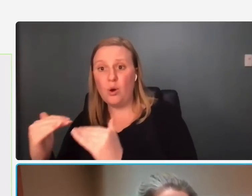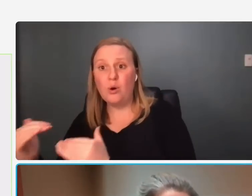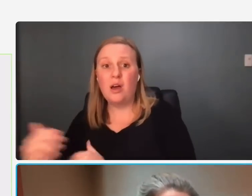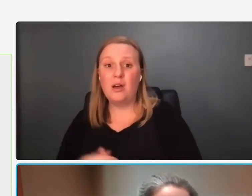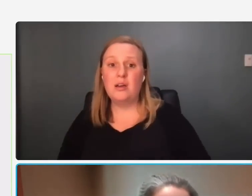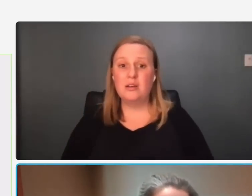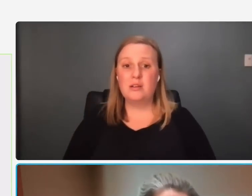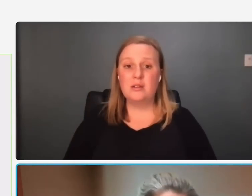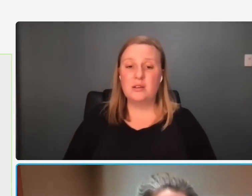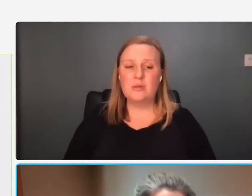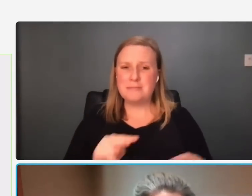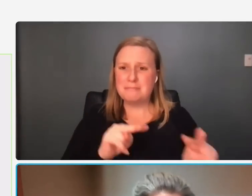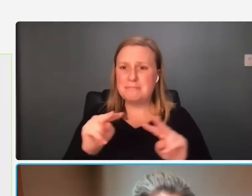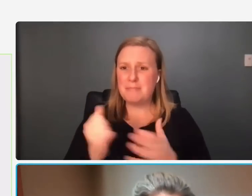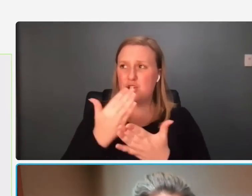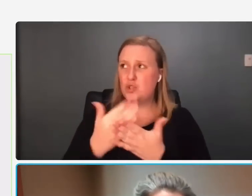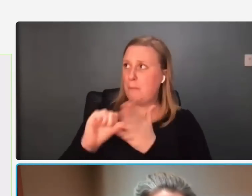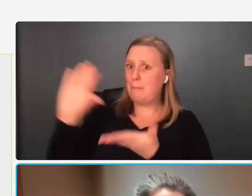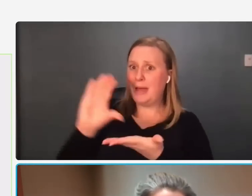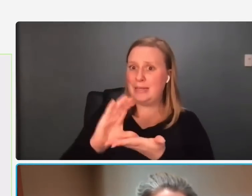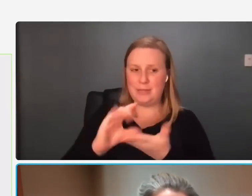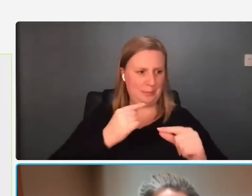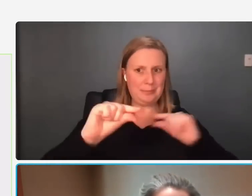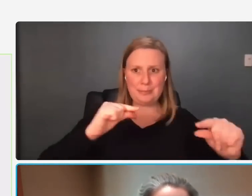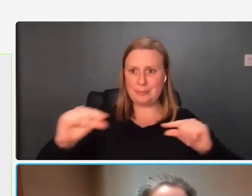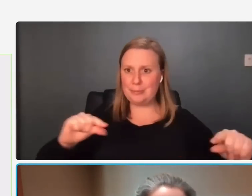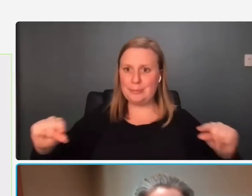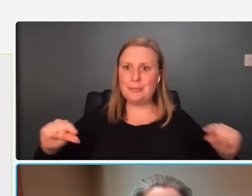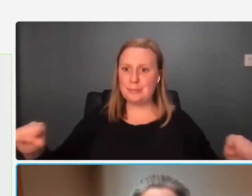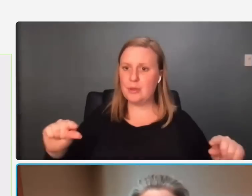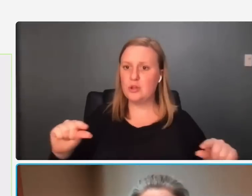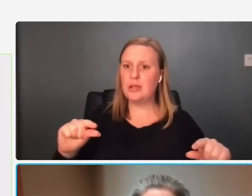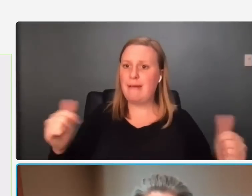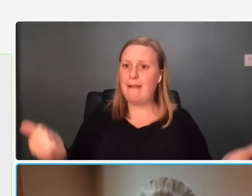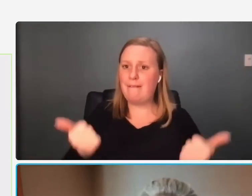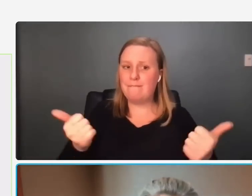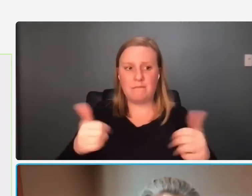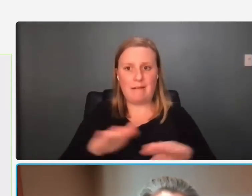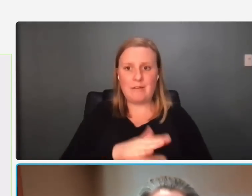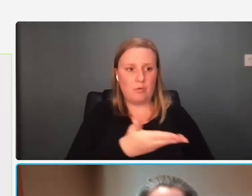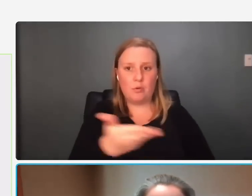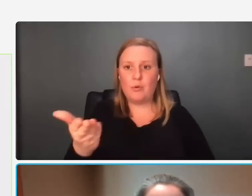effectively to meet the needs of older Australians. That brings me to the second point on the slide